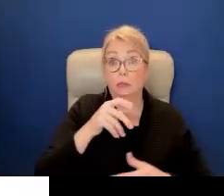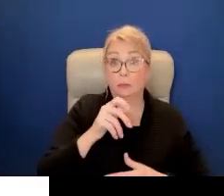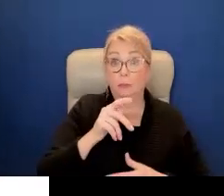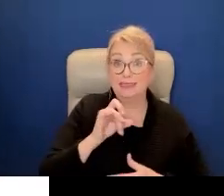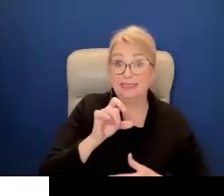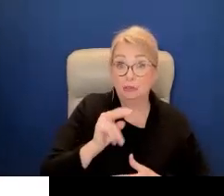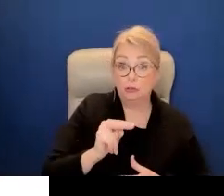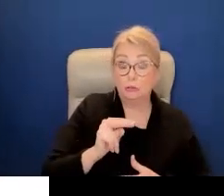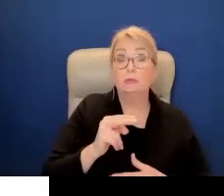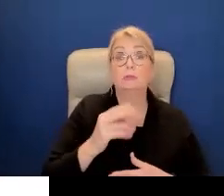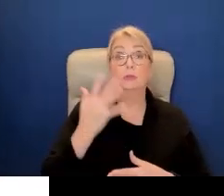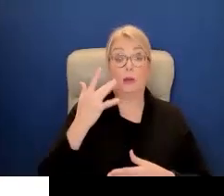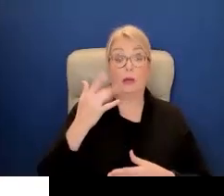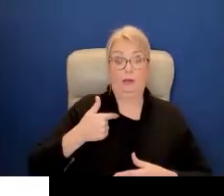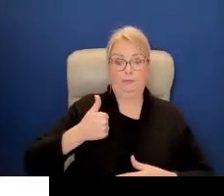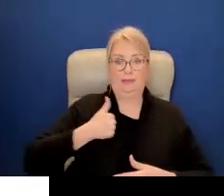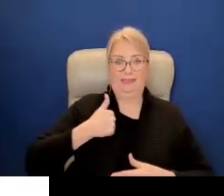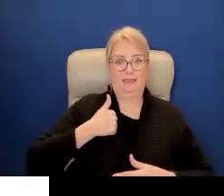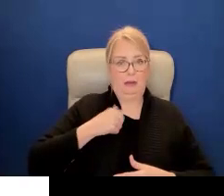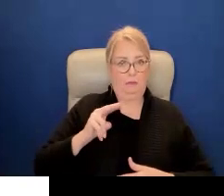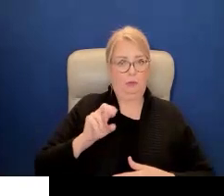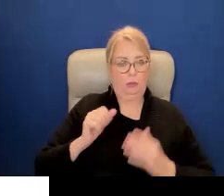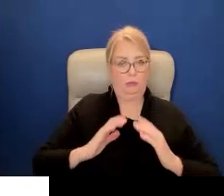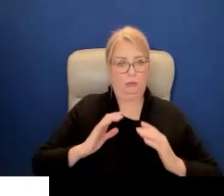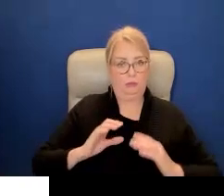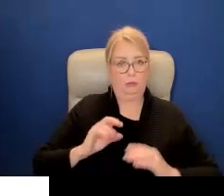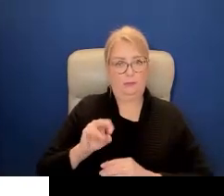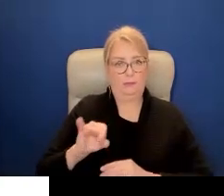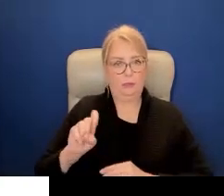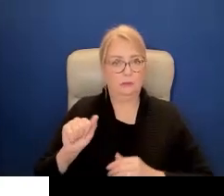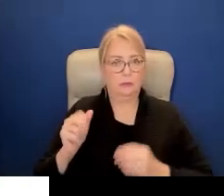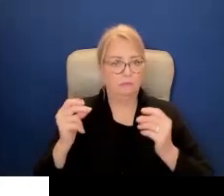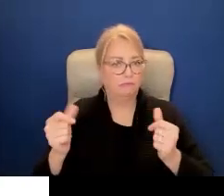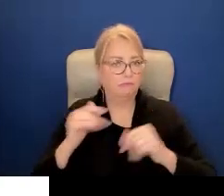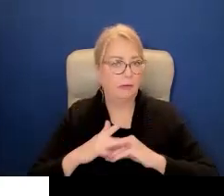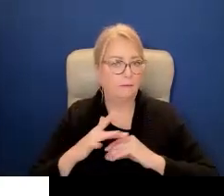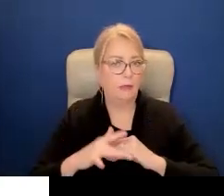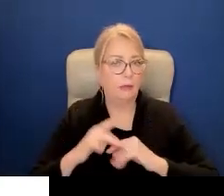citizen, and there's going to be a visa immediately available to them once my petition is approved.